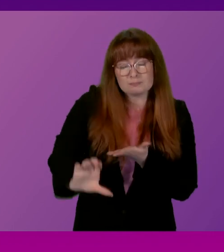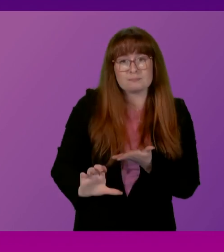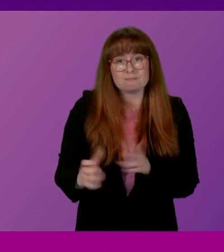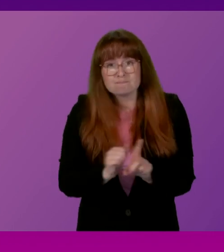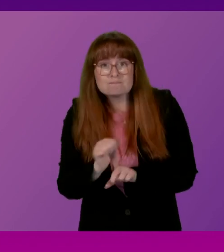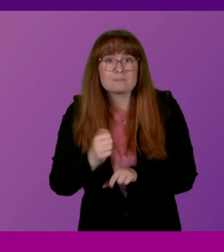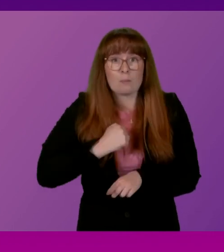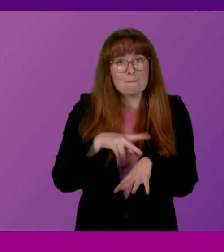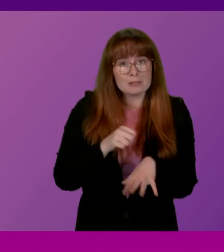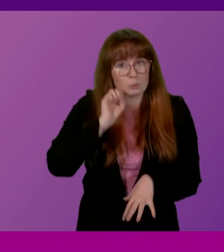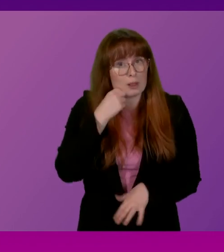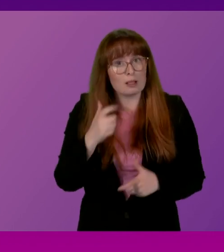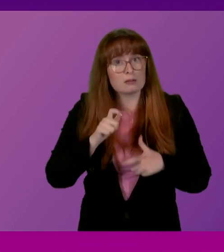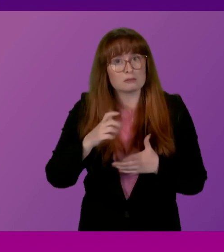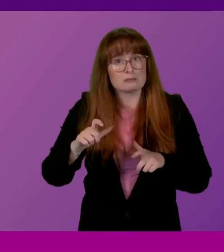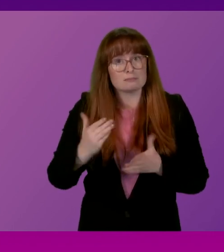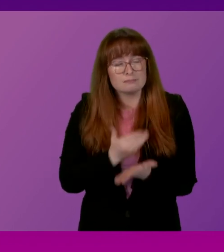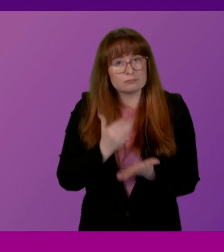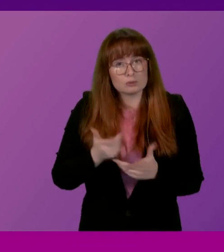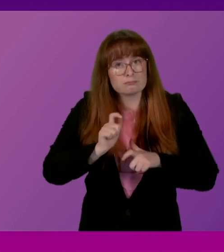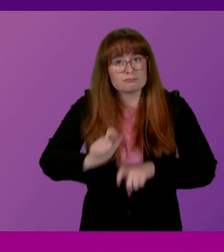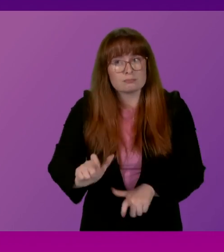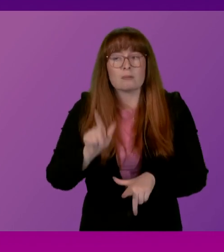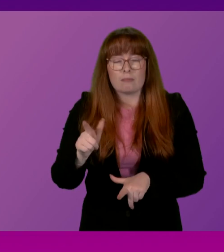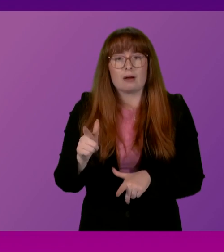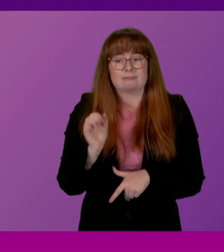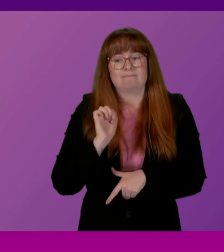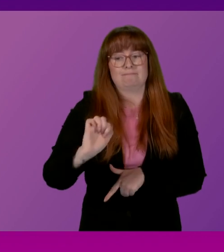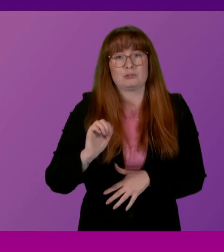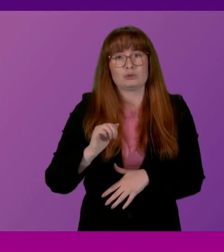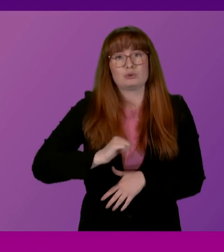Of course, determining how many officers the service will have in each role is an operational decision for the chief constable.